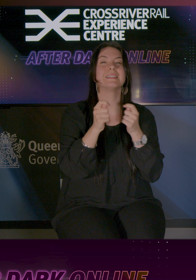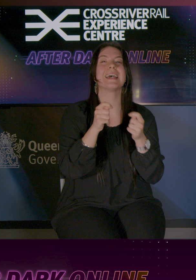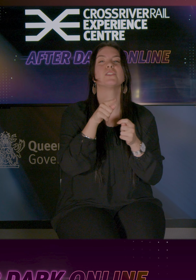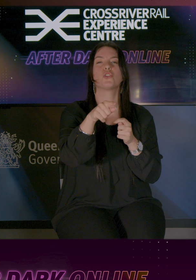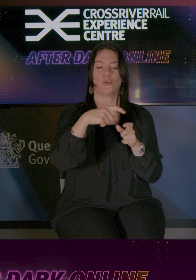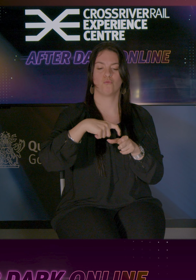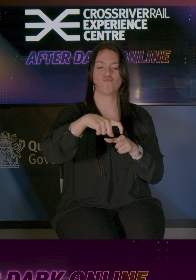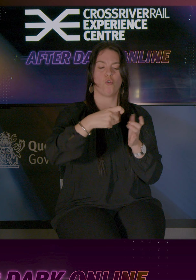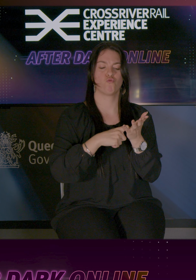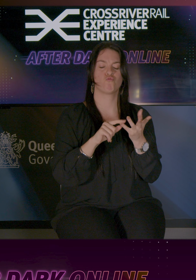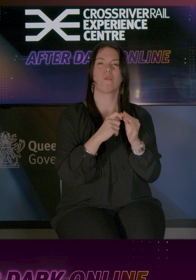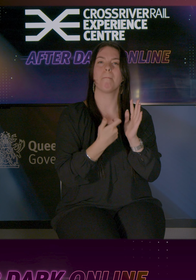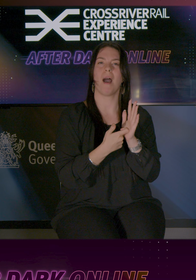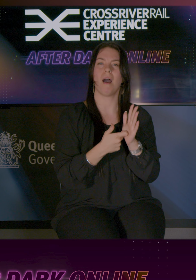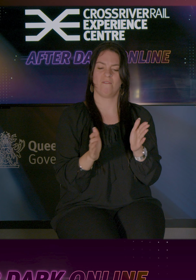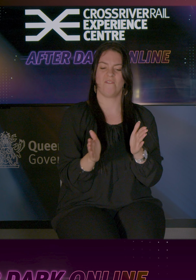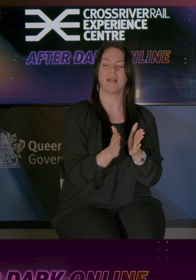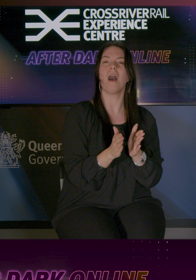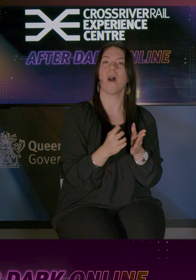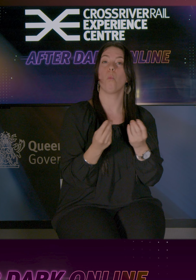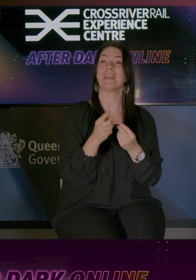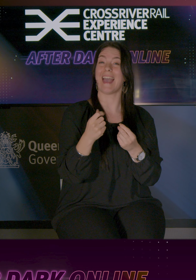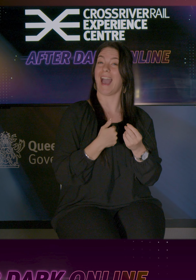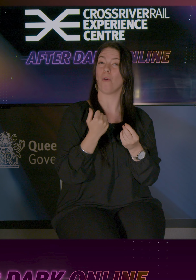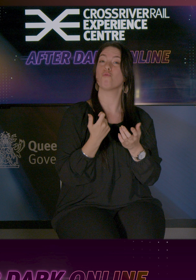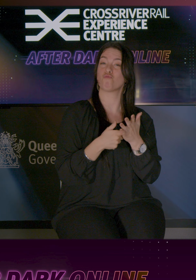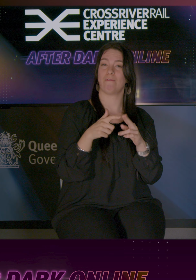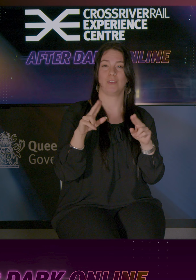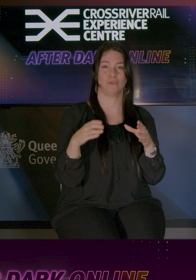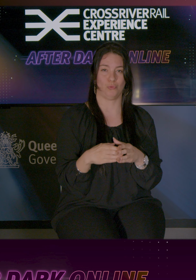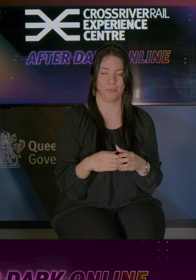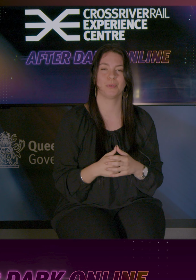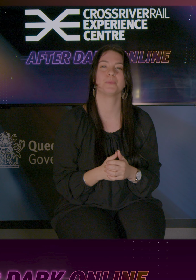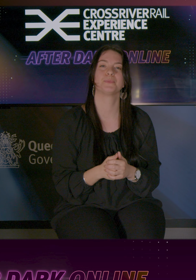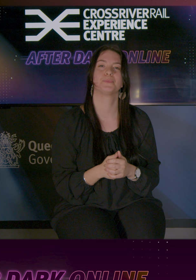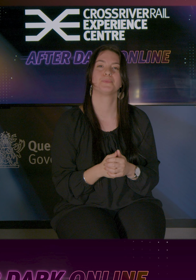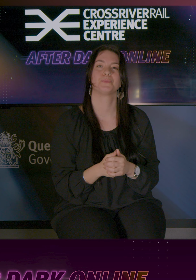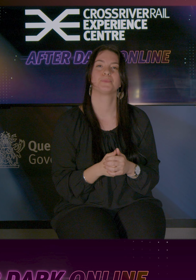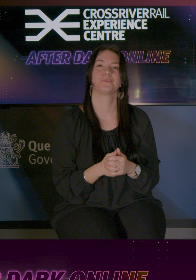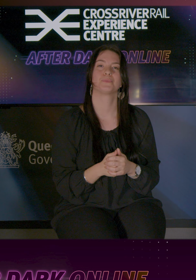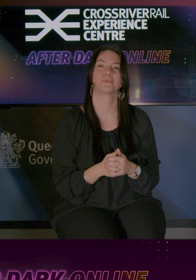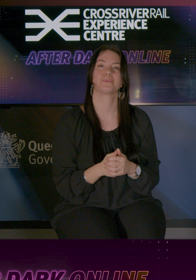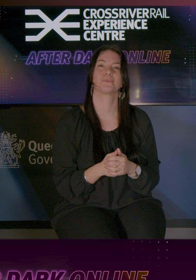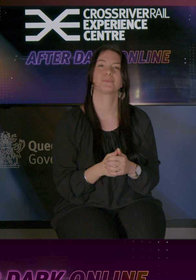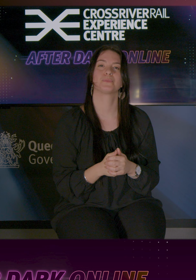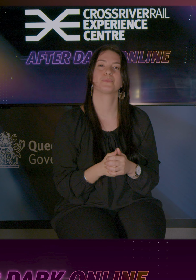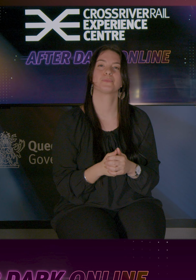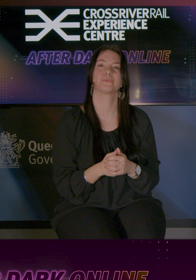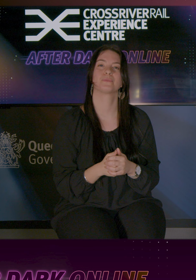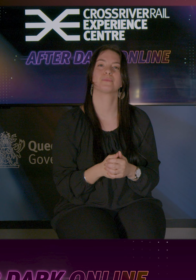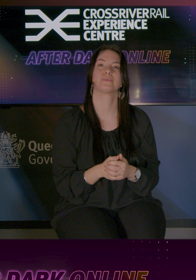with accessible reference group the rubber graph filter solution was a solution that was strongly